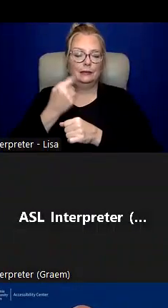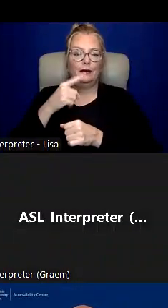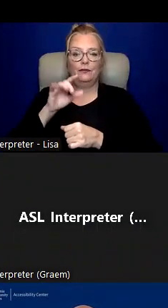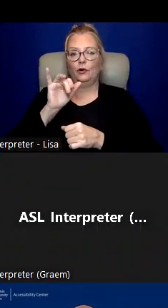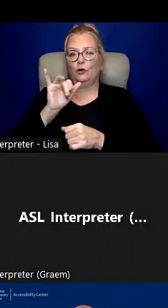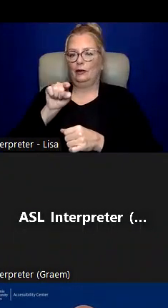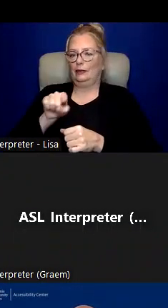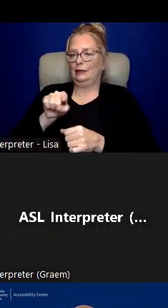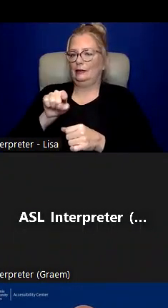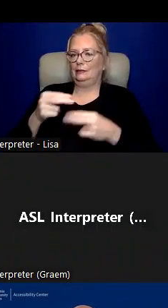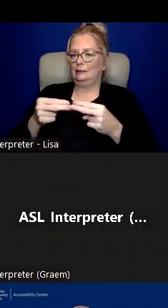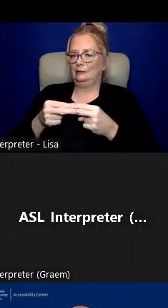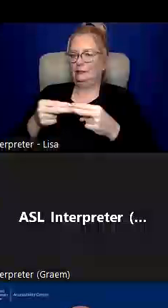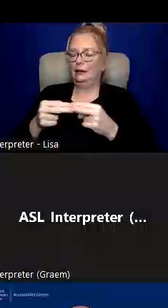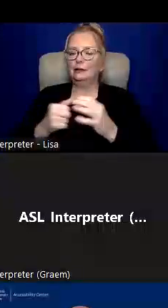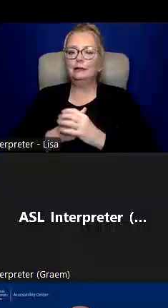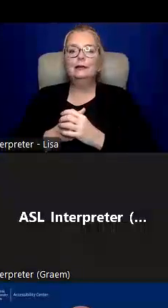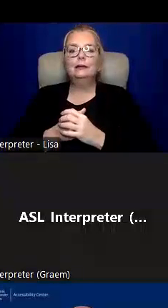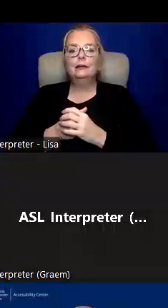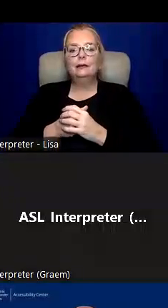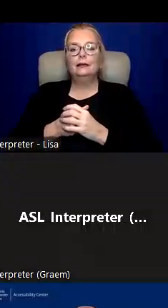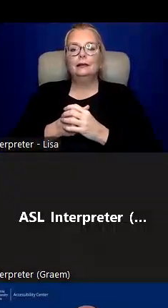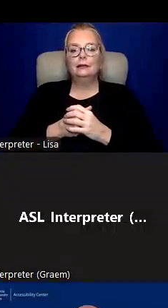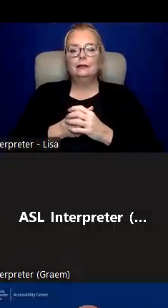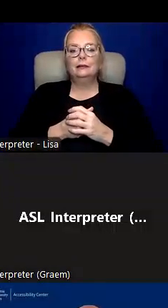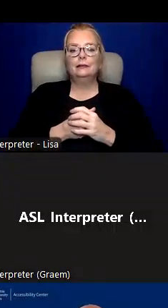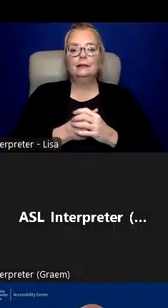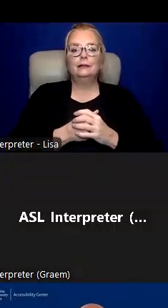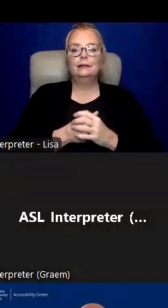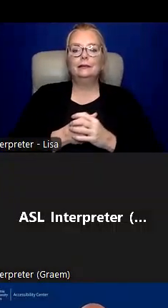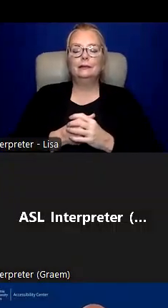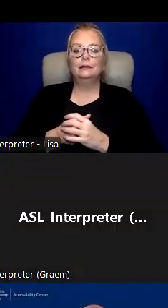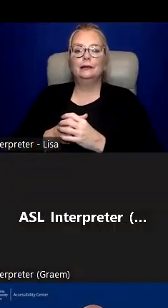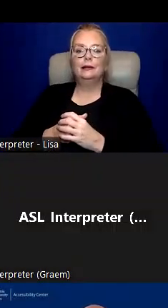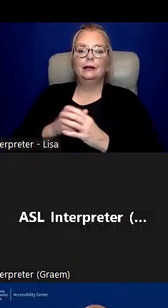So this is referring to, perhaps, those situations where people bought a pilot.